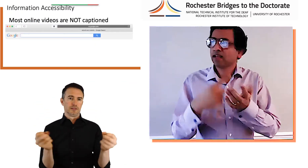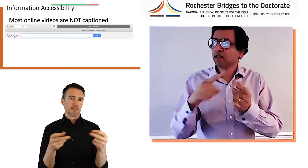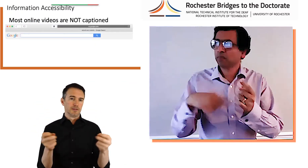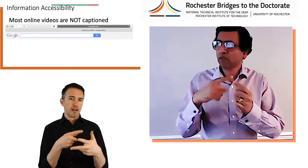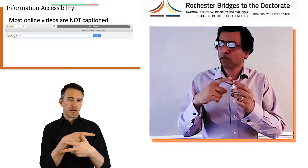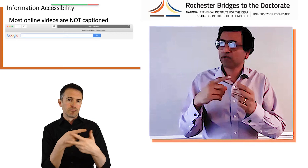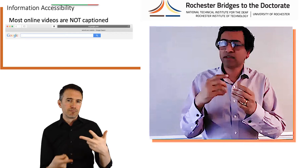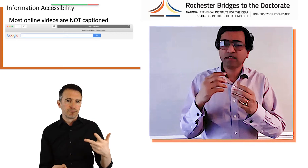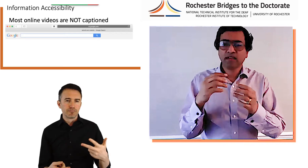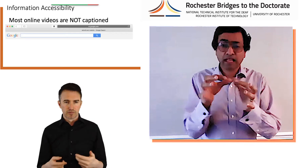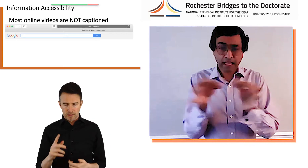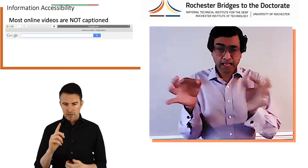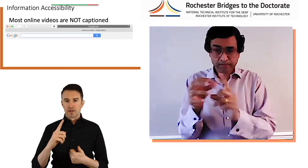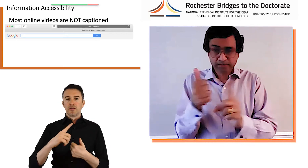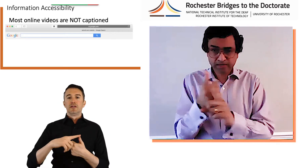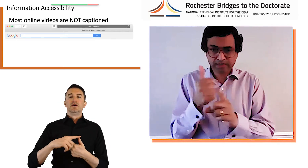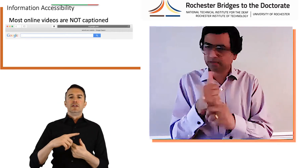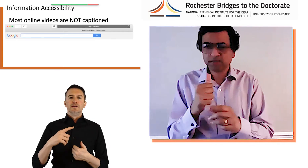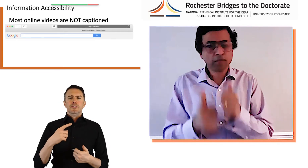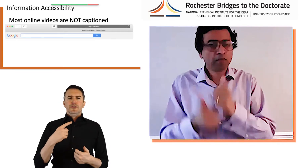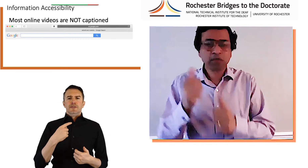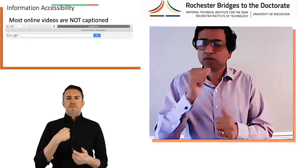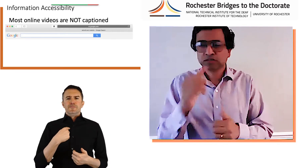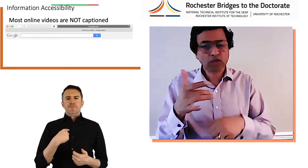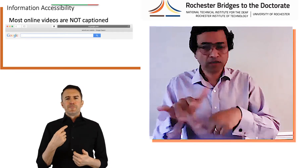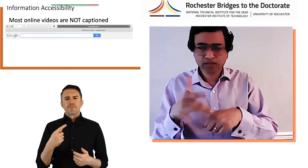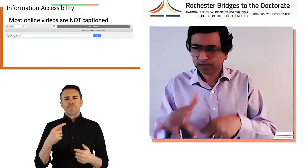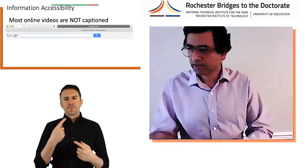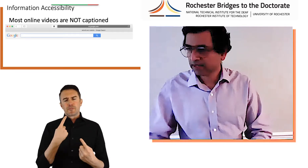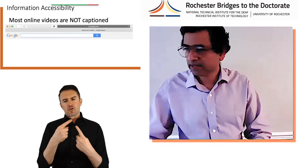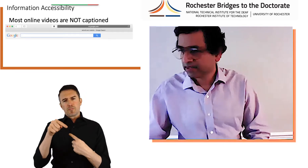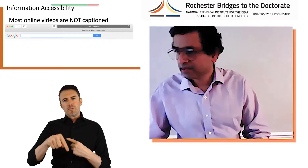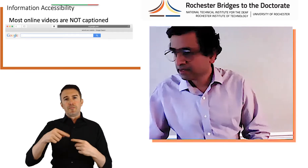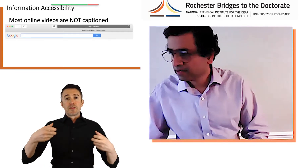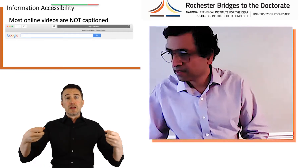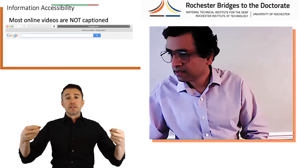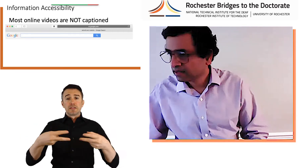Now, talking about the captions themself being available.